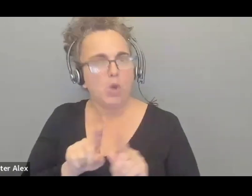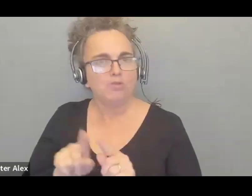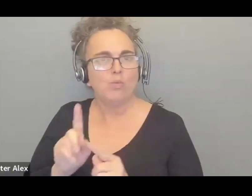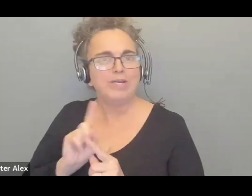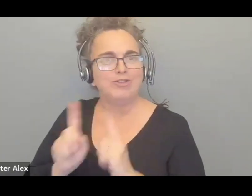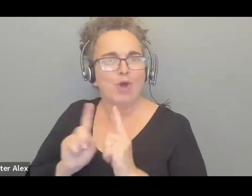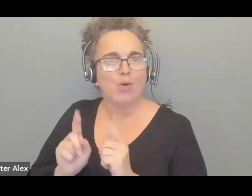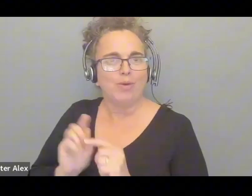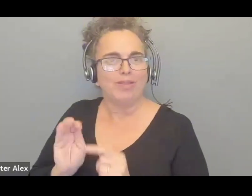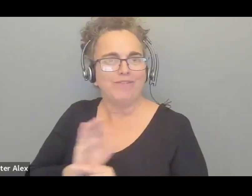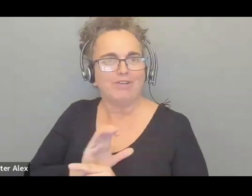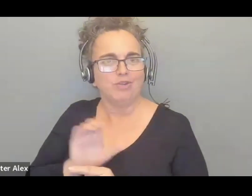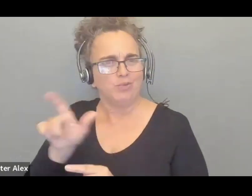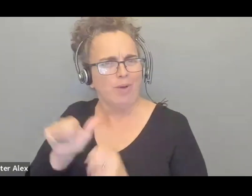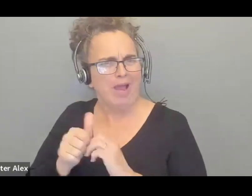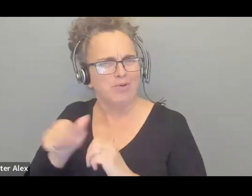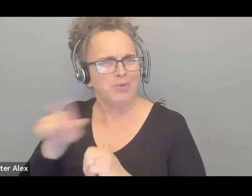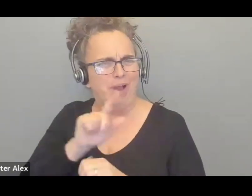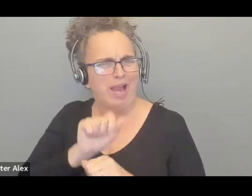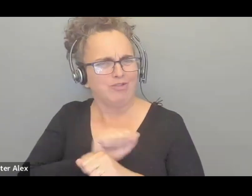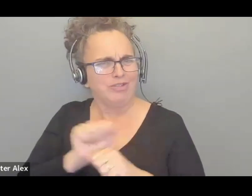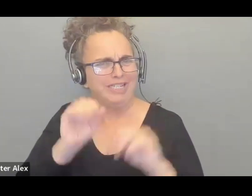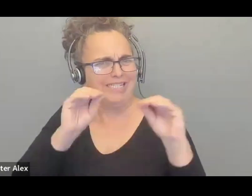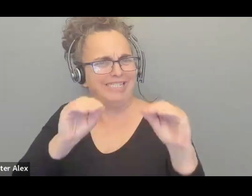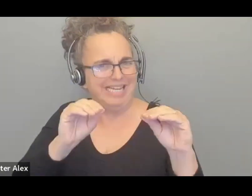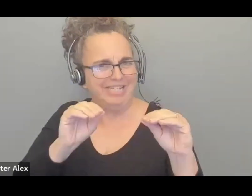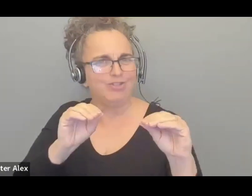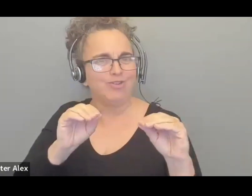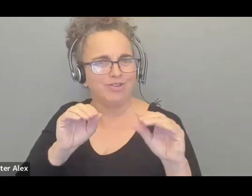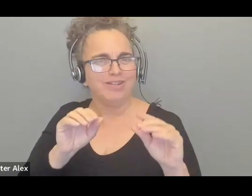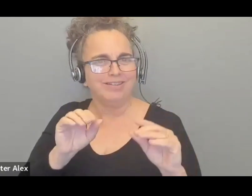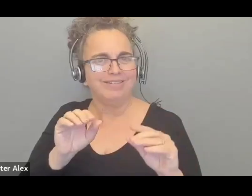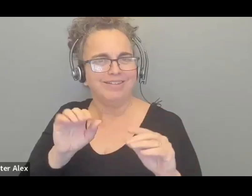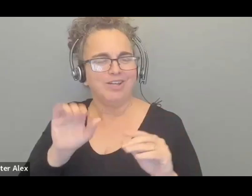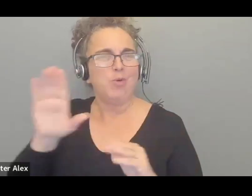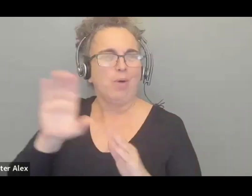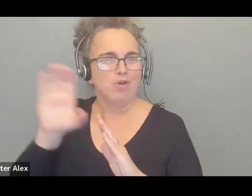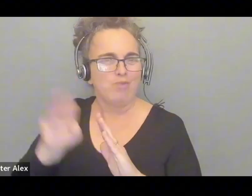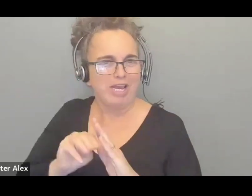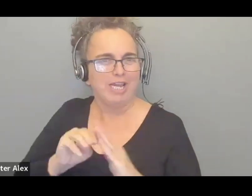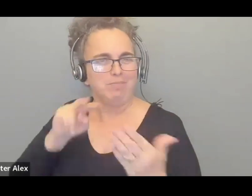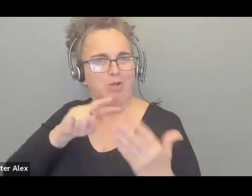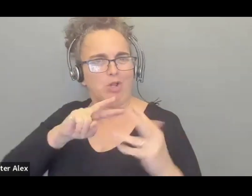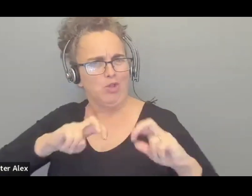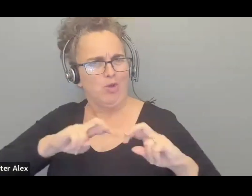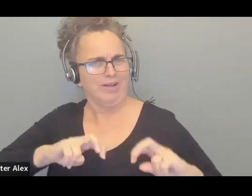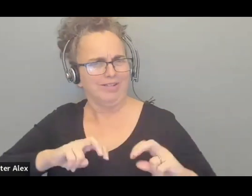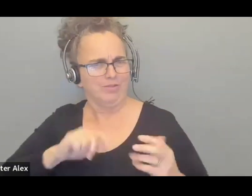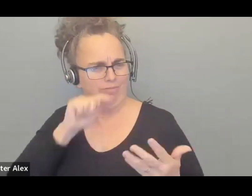how do you teach these topics in your curriculum. So actually thinking about what are you teaching in a course?